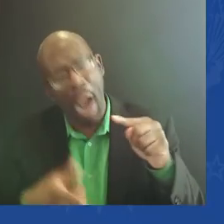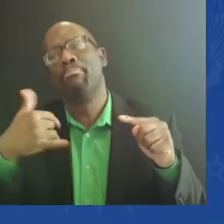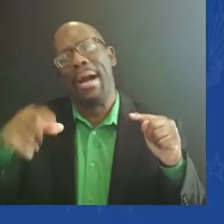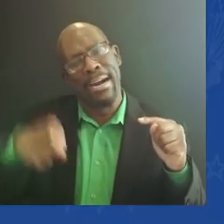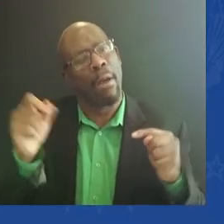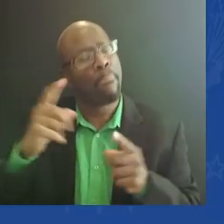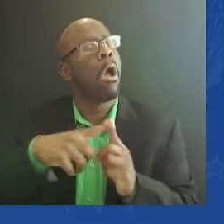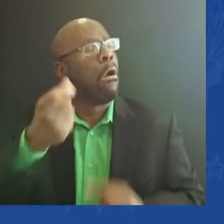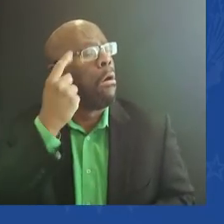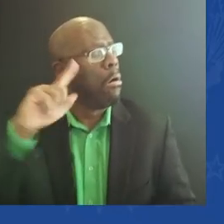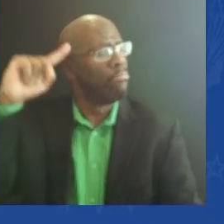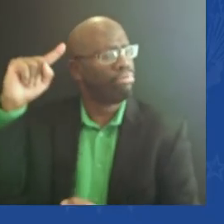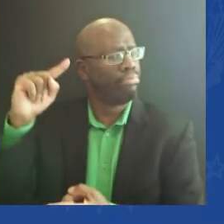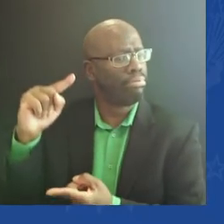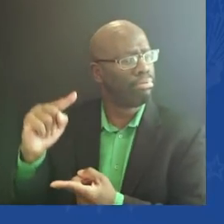Jim? Jim Tankersley, New York Times.